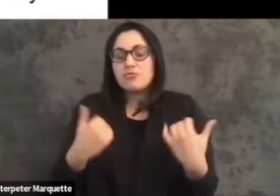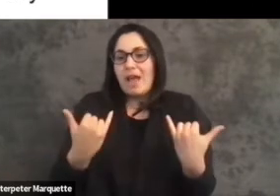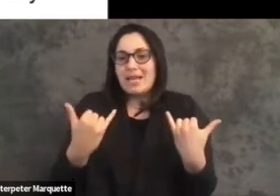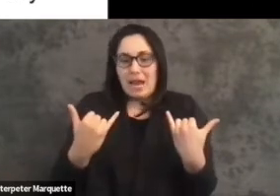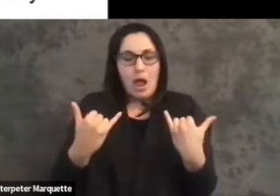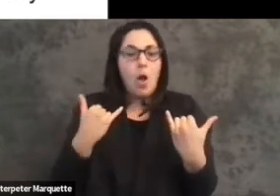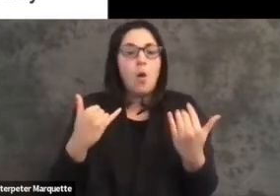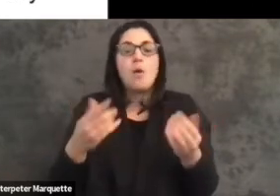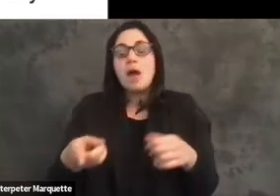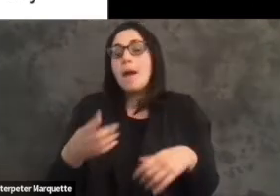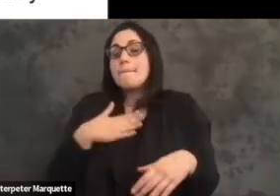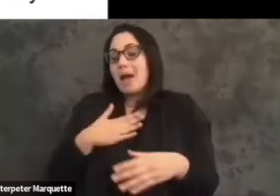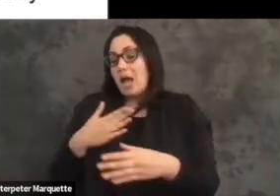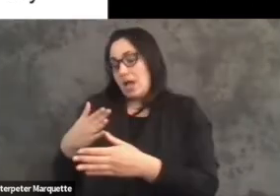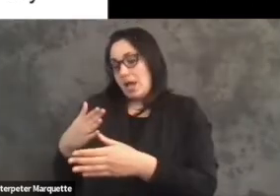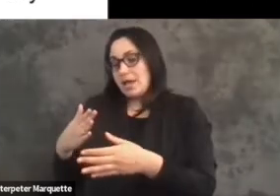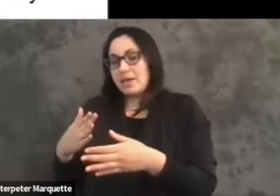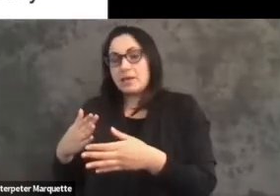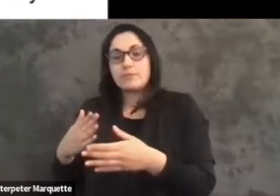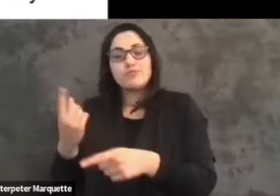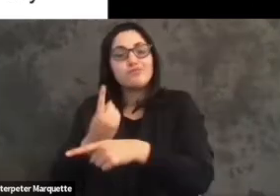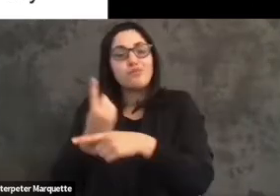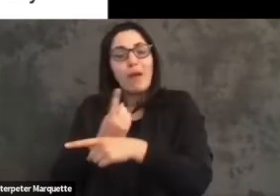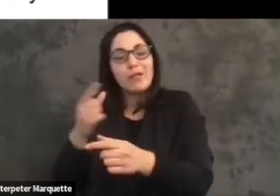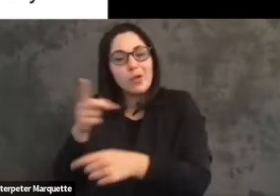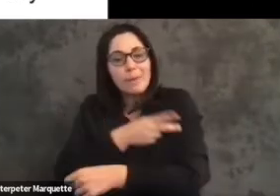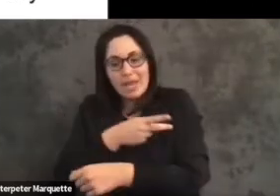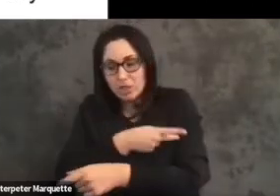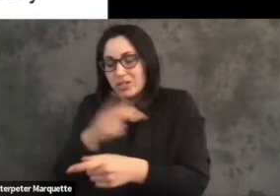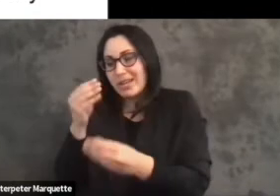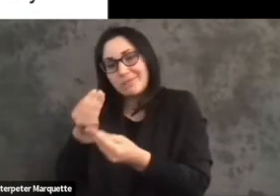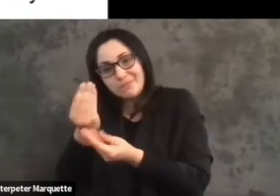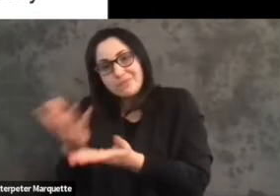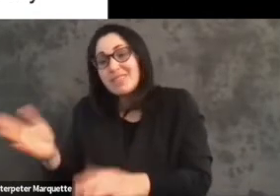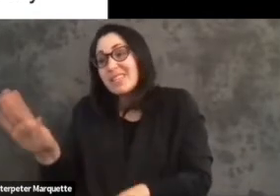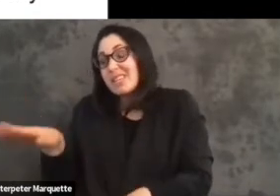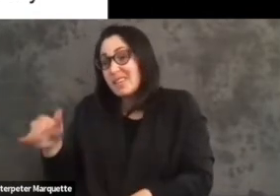true for people who have lower T cell counts, particularly if they're less than 200. So